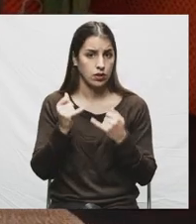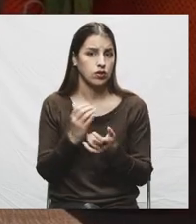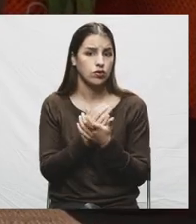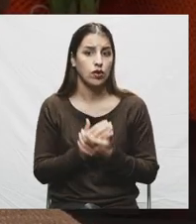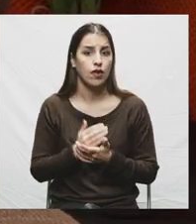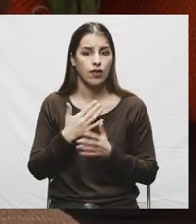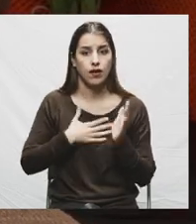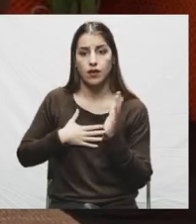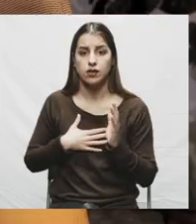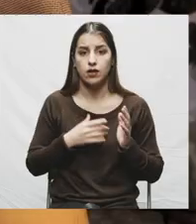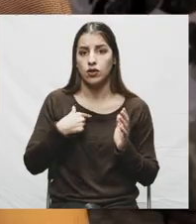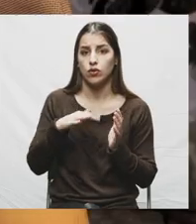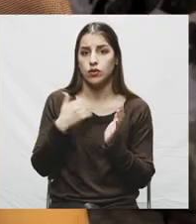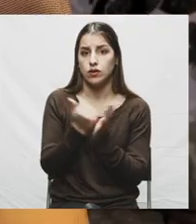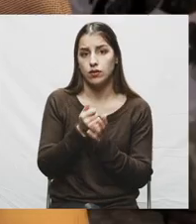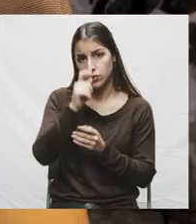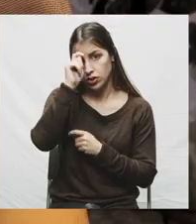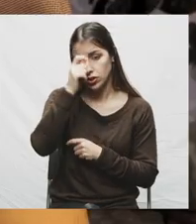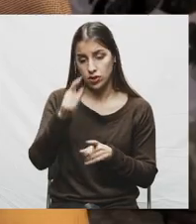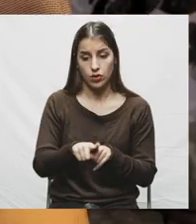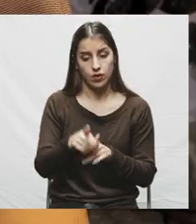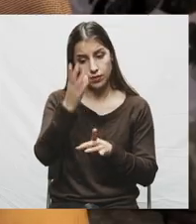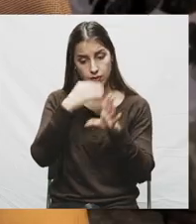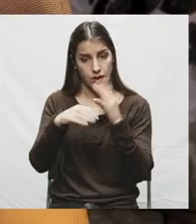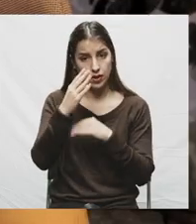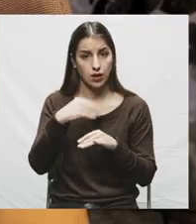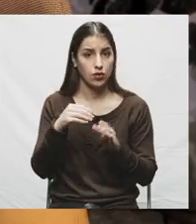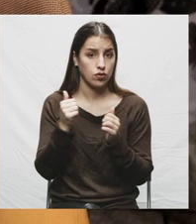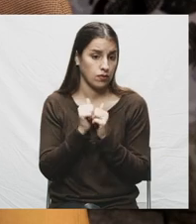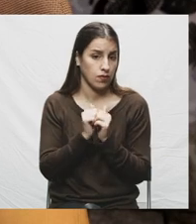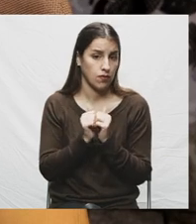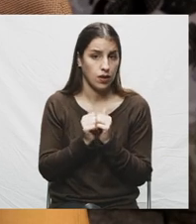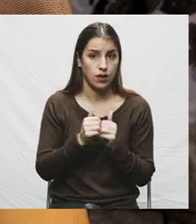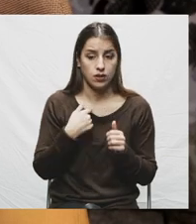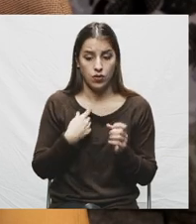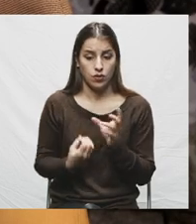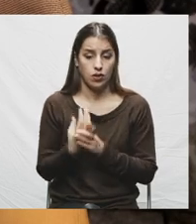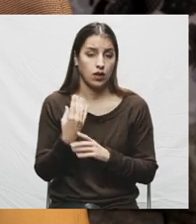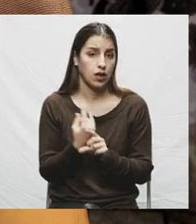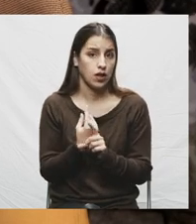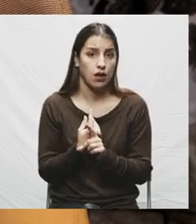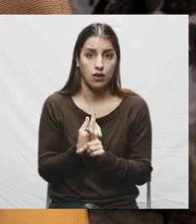and as an intern I was always in the back, learning the roles. Yes. — I wasn’t exactly involved in the creations.